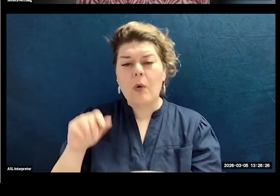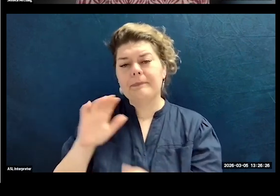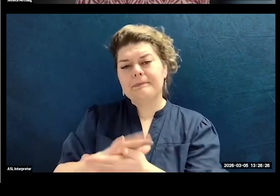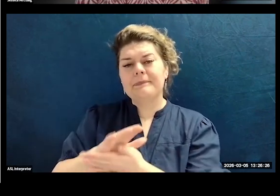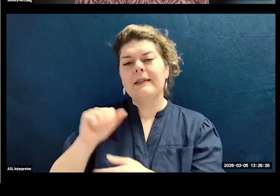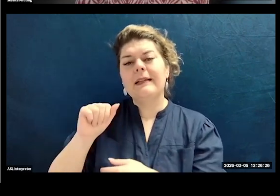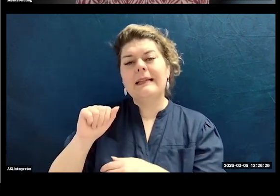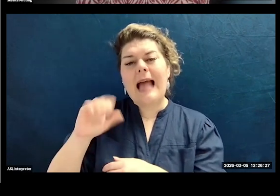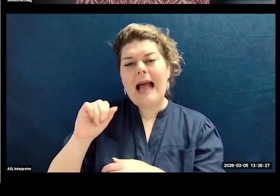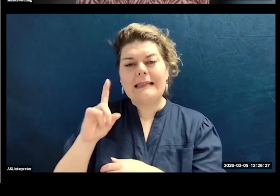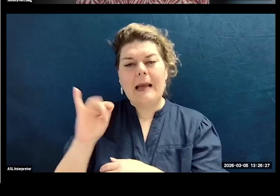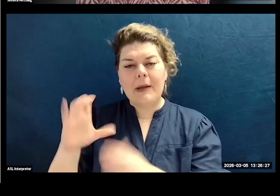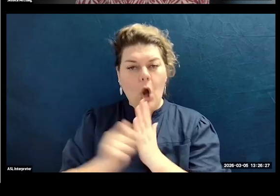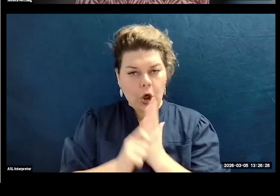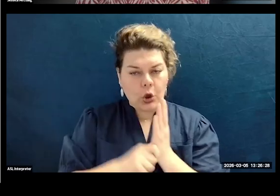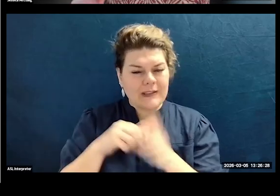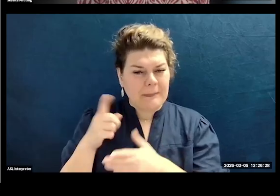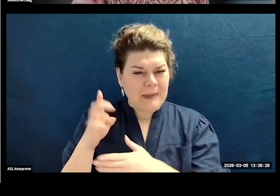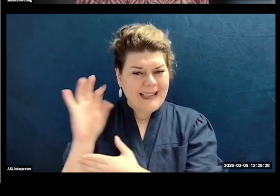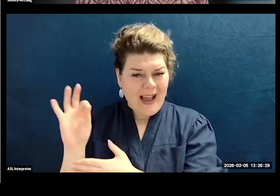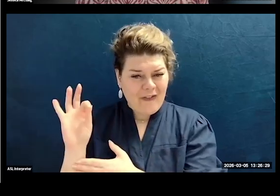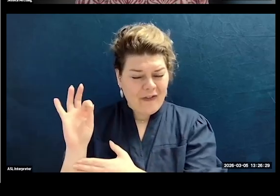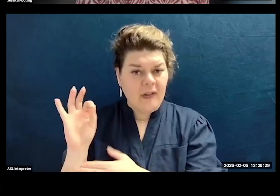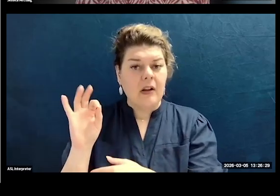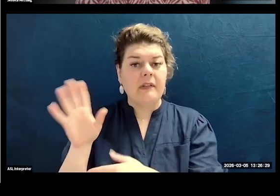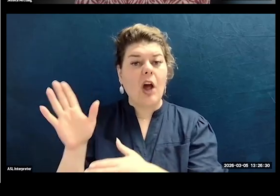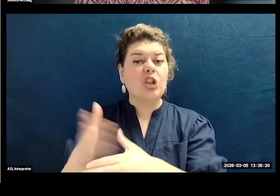and publications that are in PDF format and that are being shared in courses.